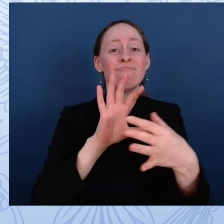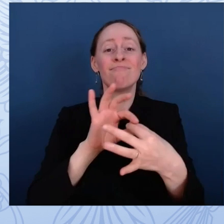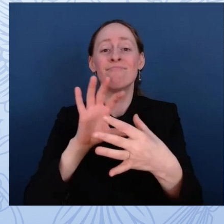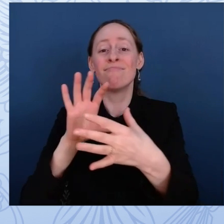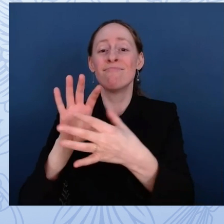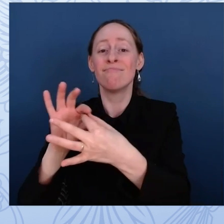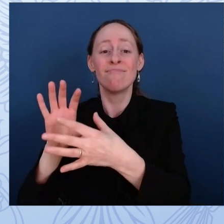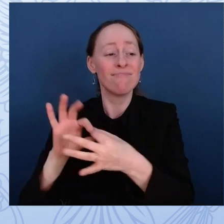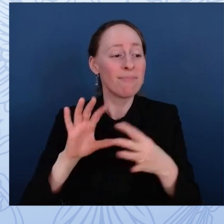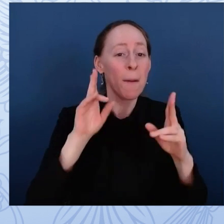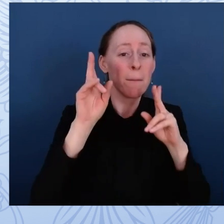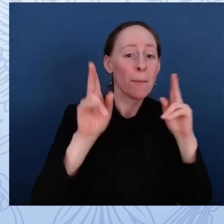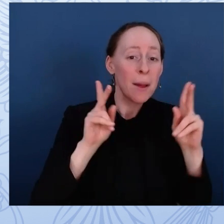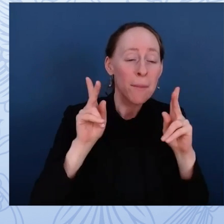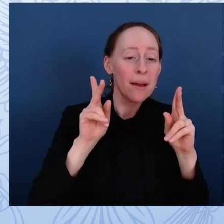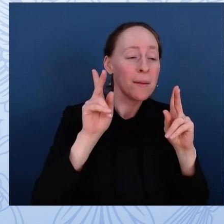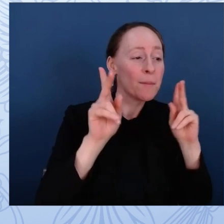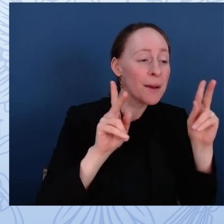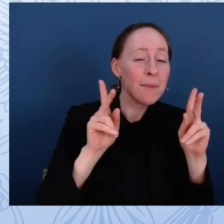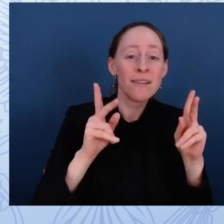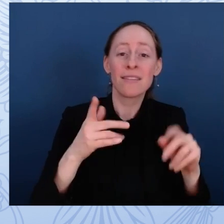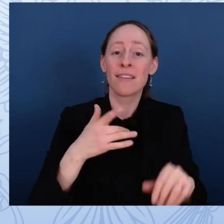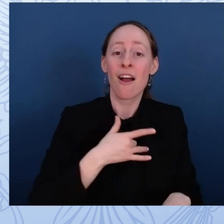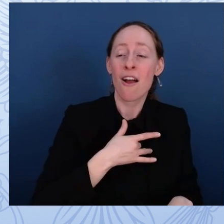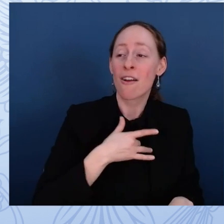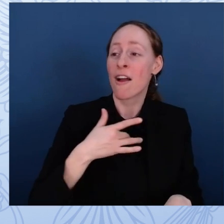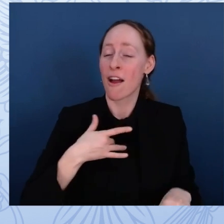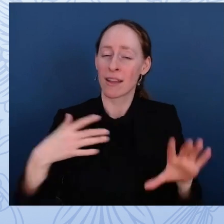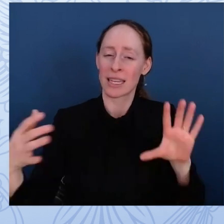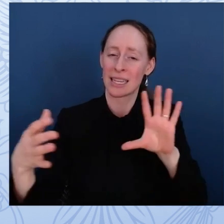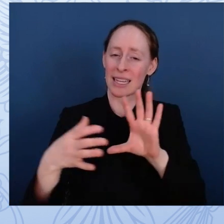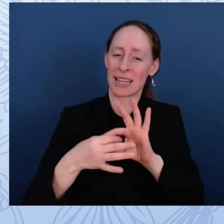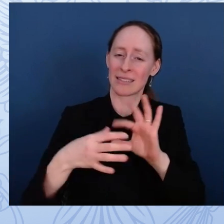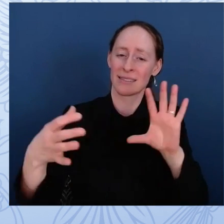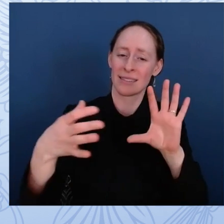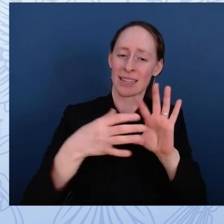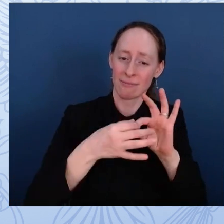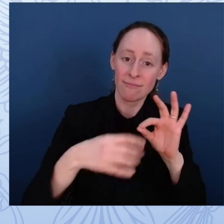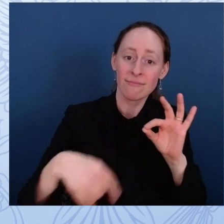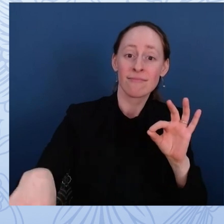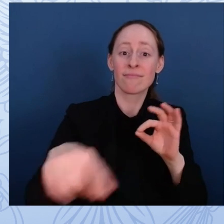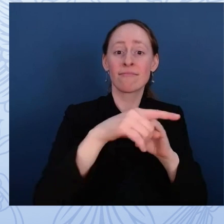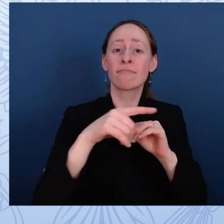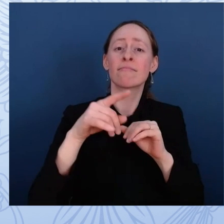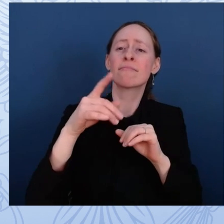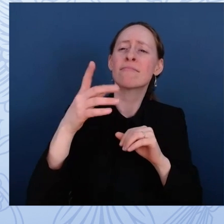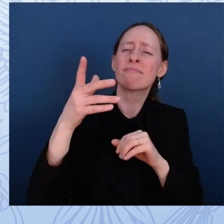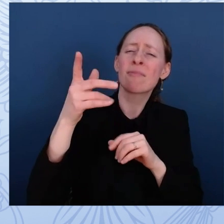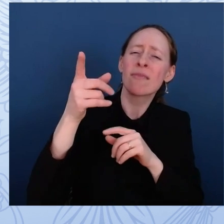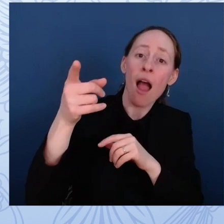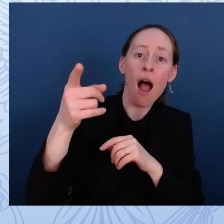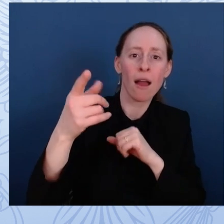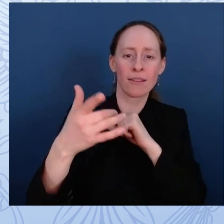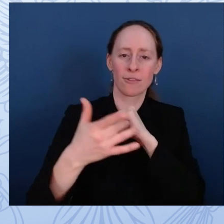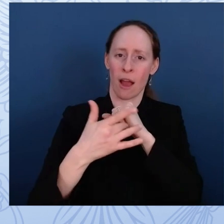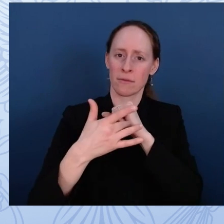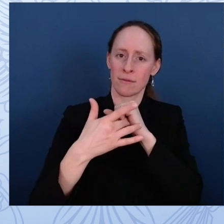As technology dissolves the distances between us and we face challenges that cross borders and oceans,